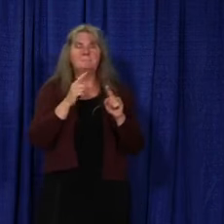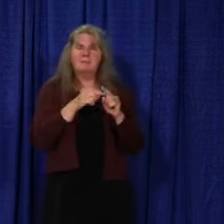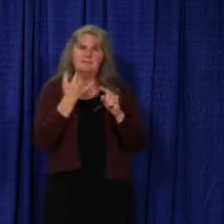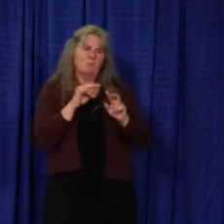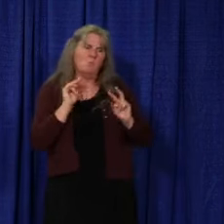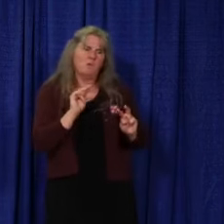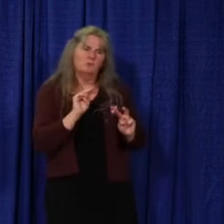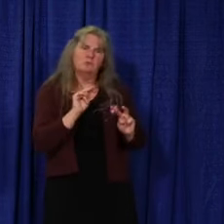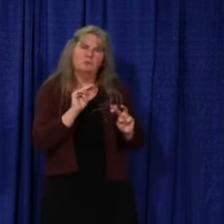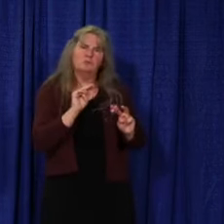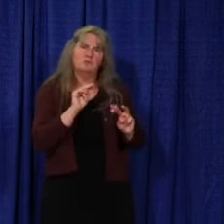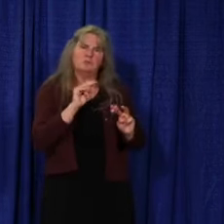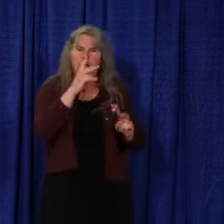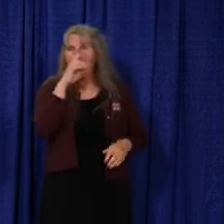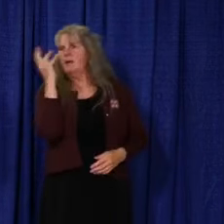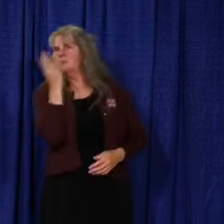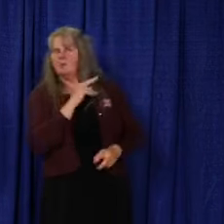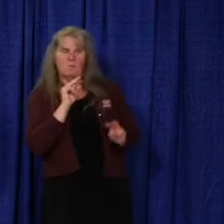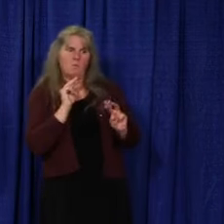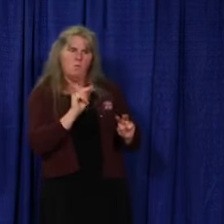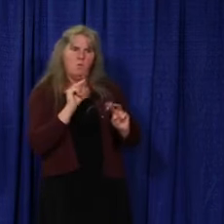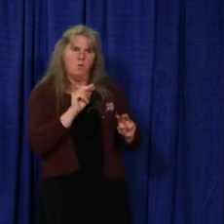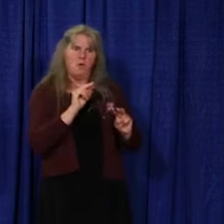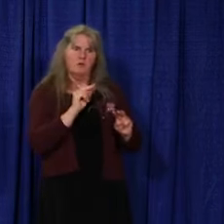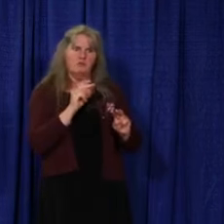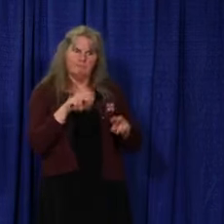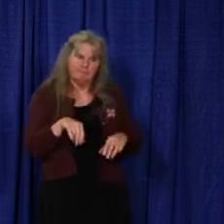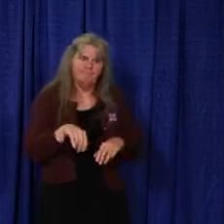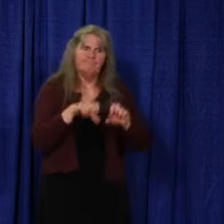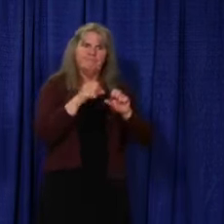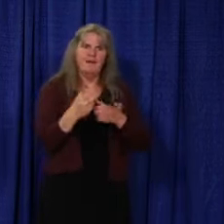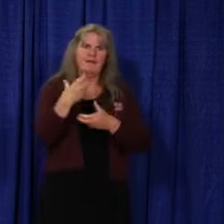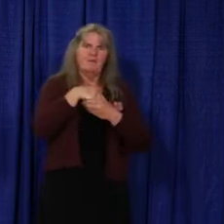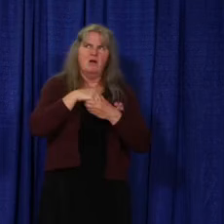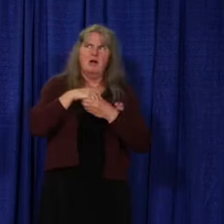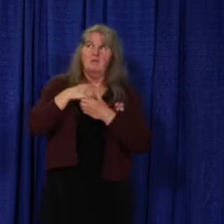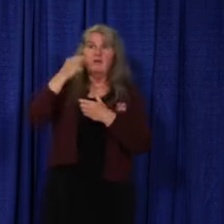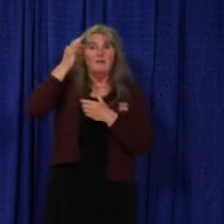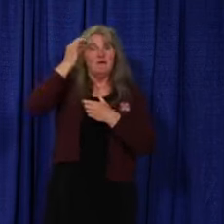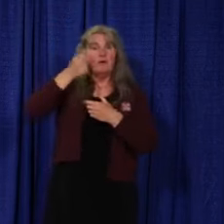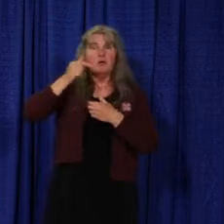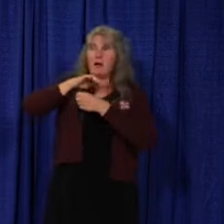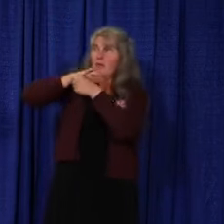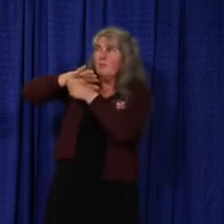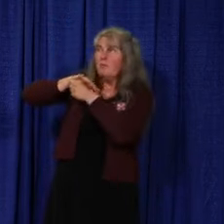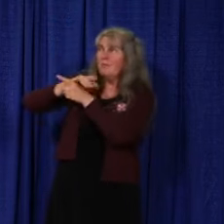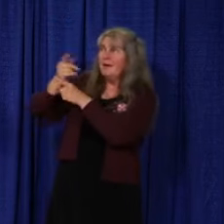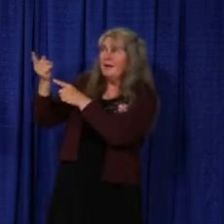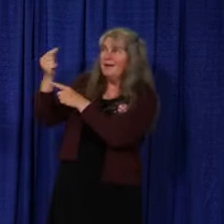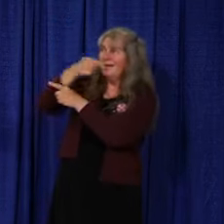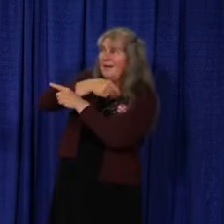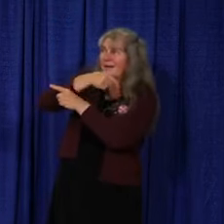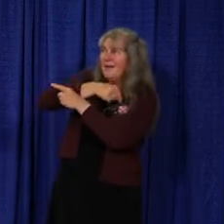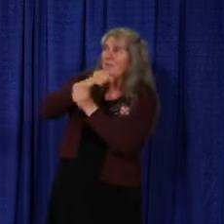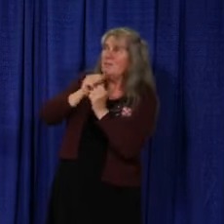off the situation and we are ramping up our participation at the federal level and the national level with our colleagues in British Columbia